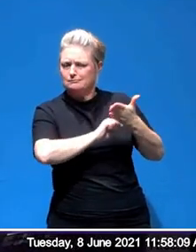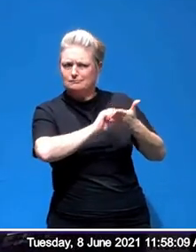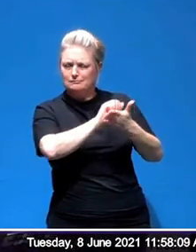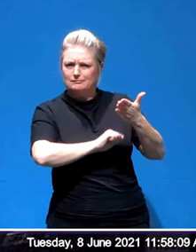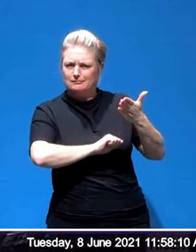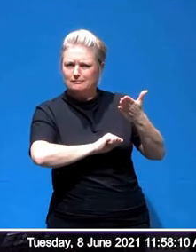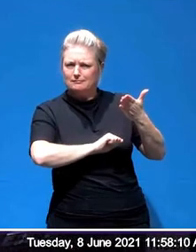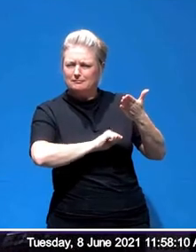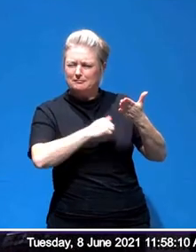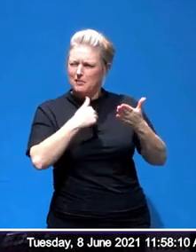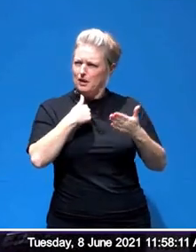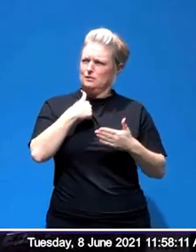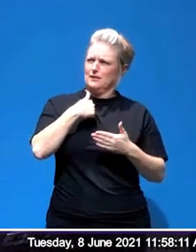because this is fairly new for us.